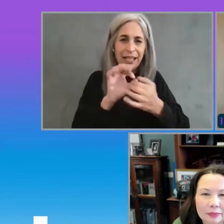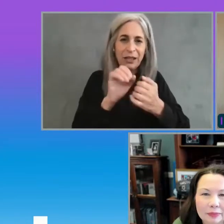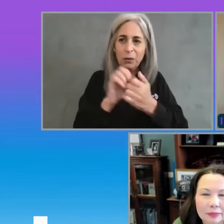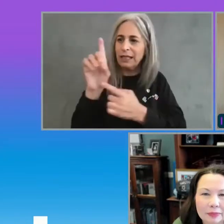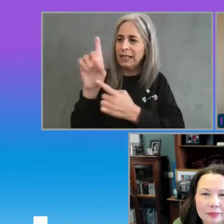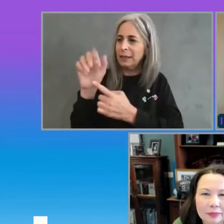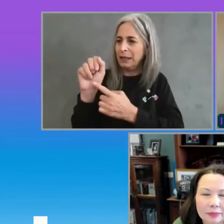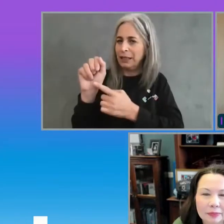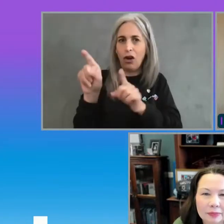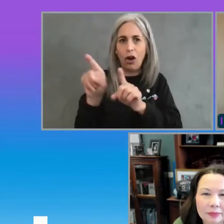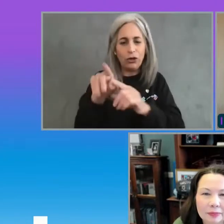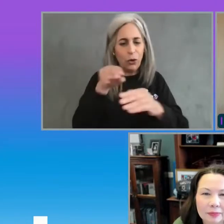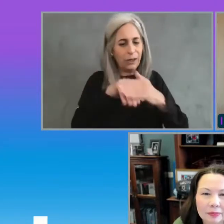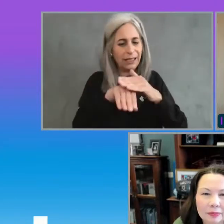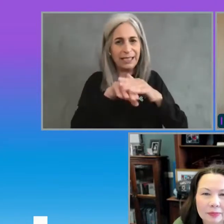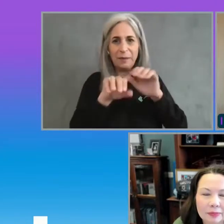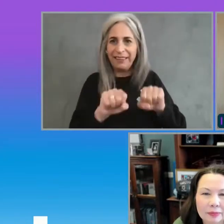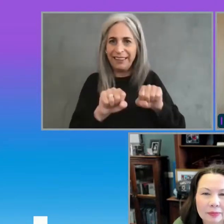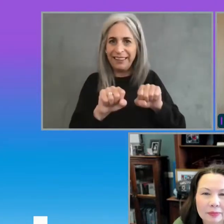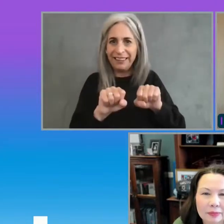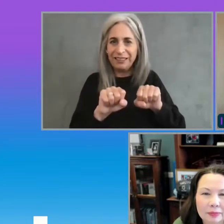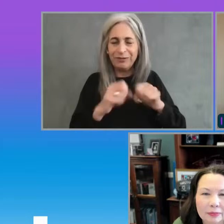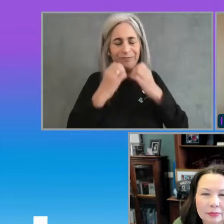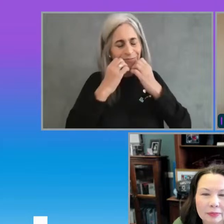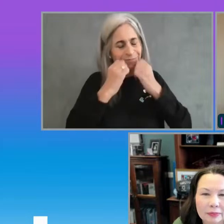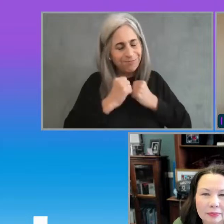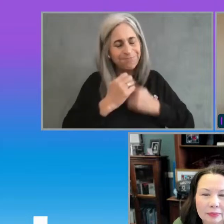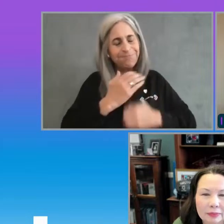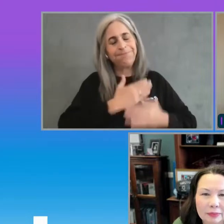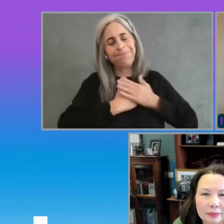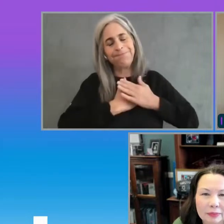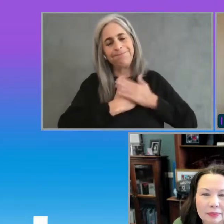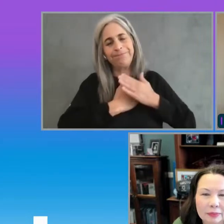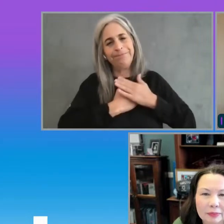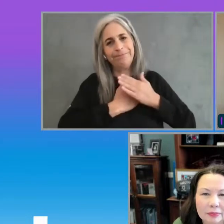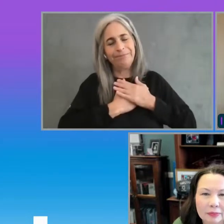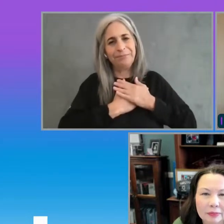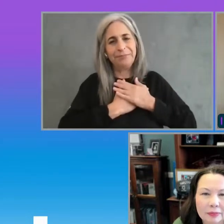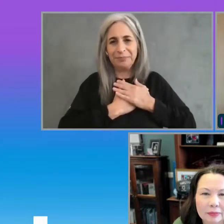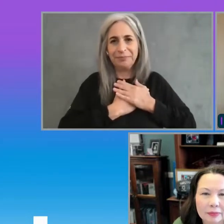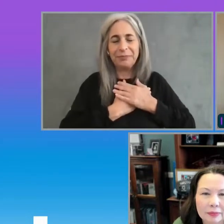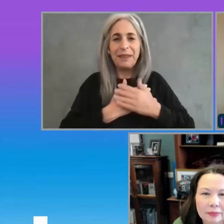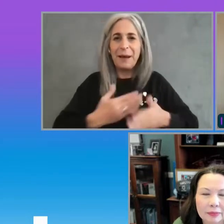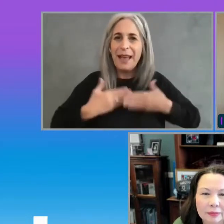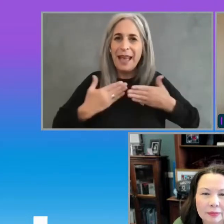with disabilities and accessibility. That's passion